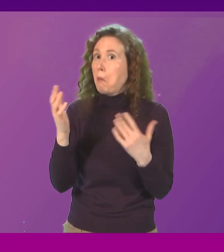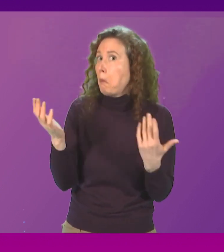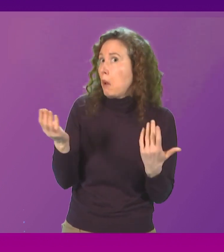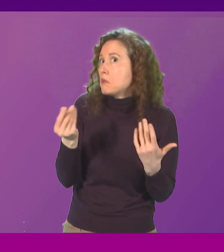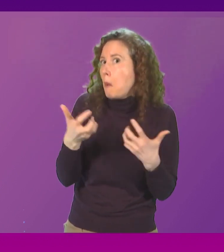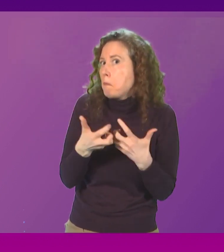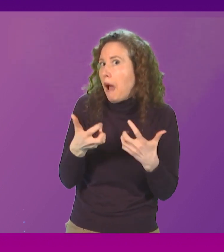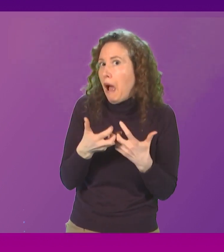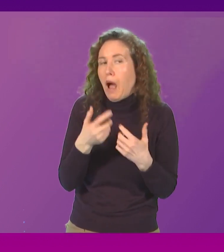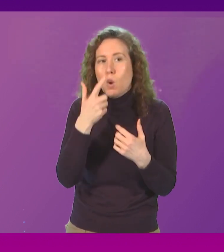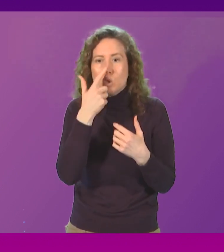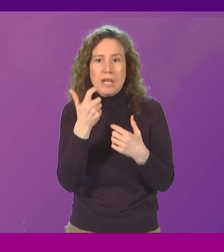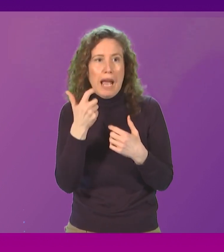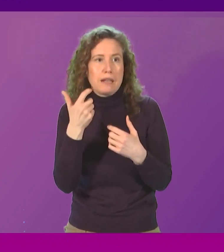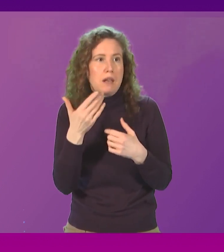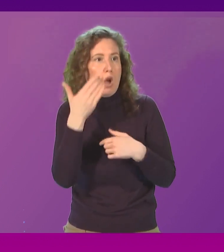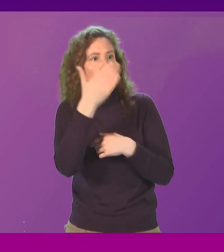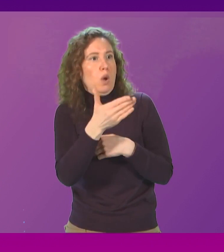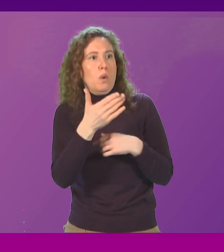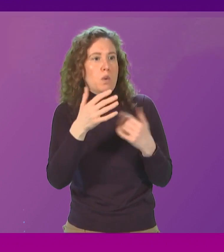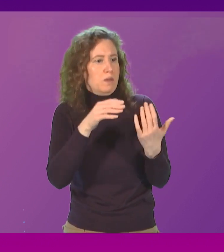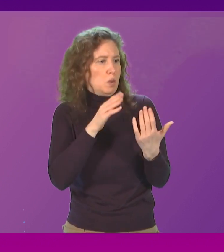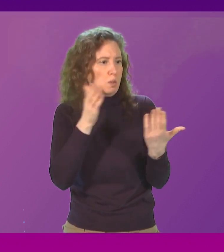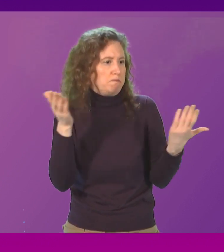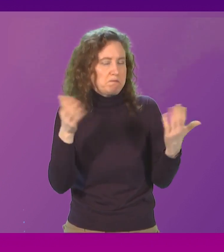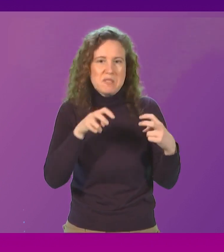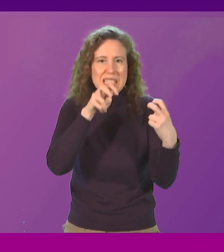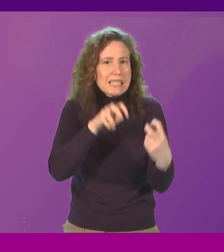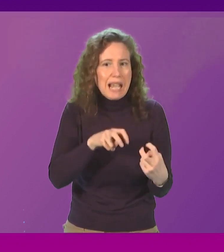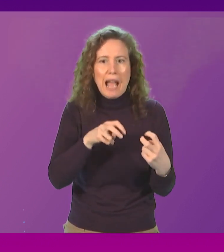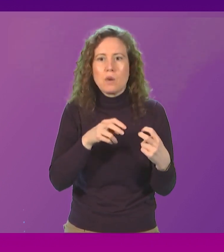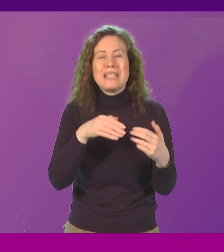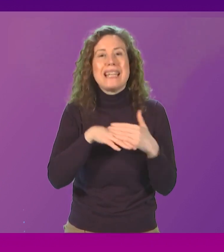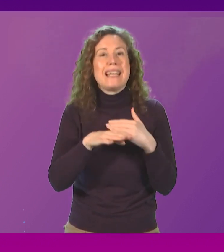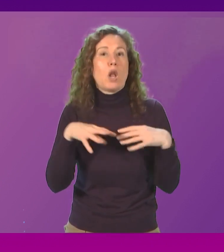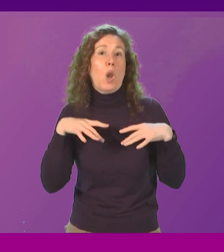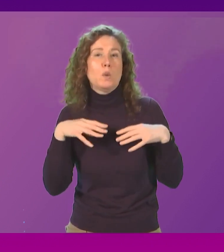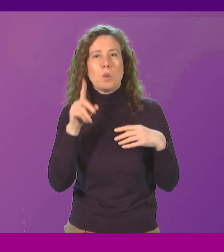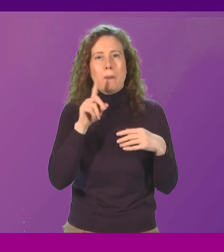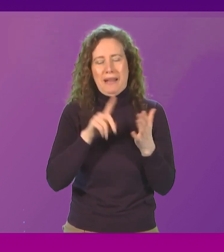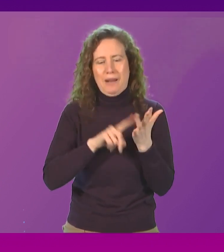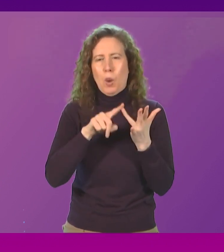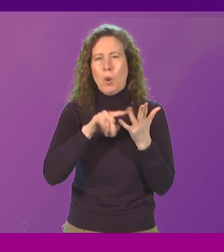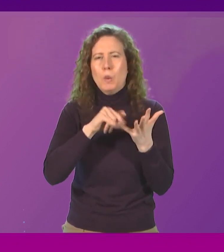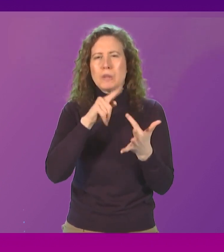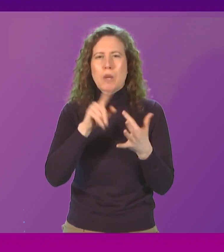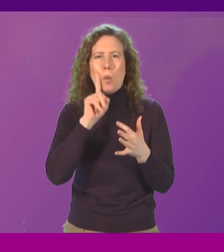to eke out time in her schedule to sit down on “Loose Women” to debate the great matters